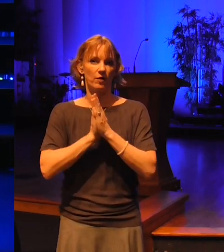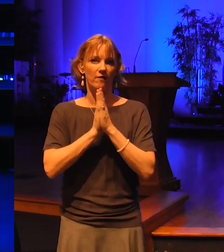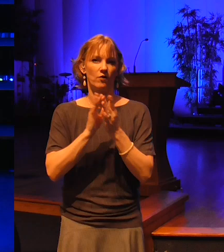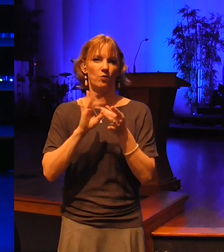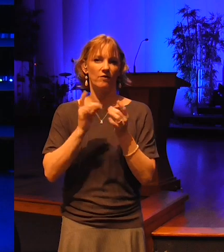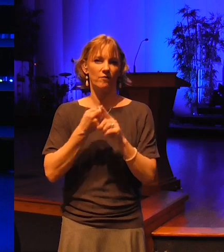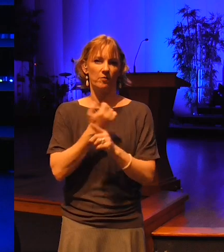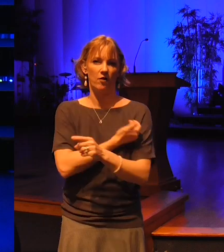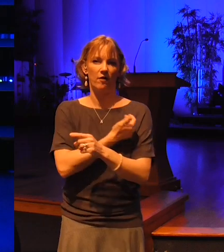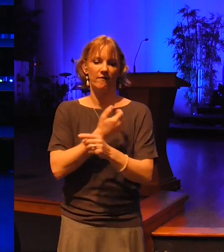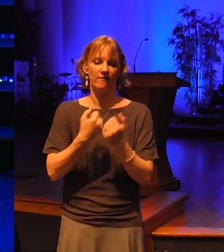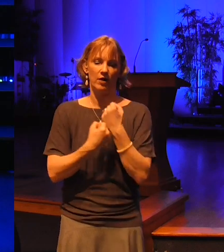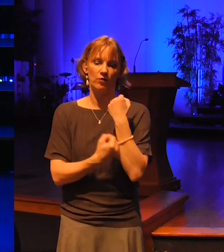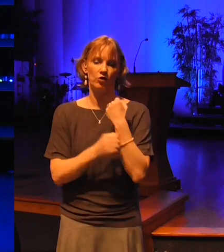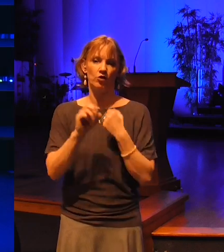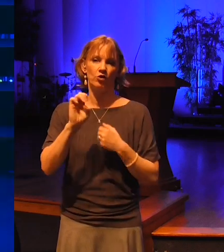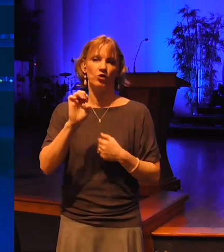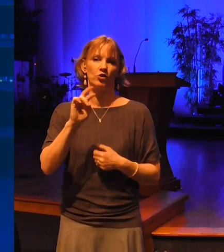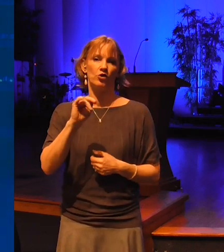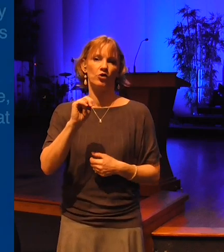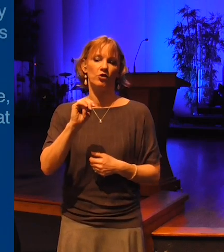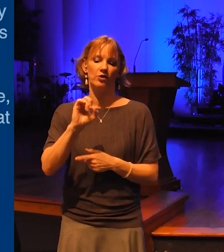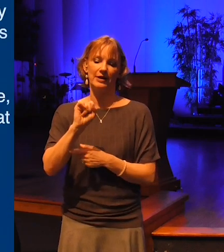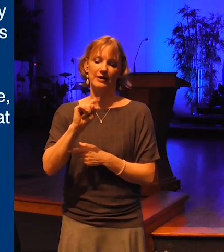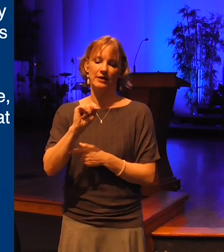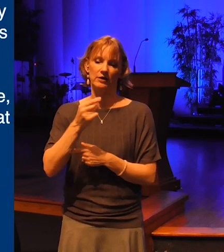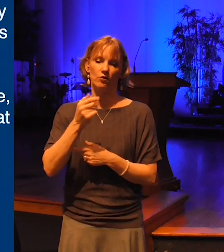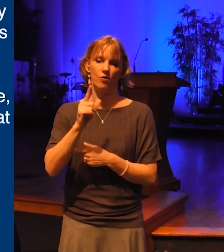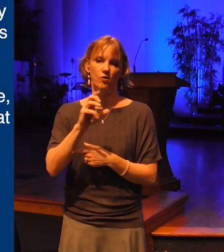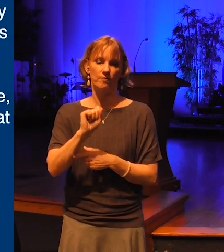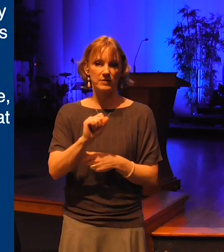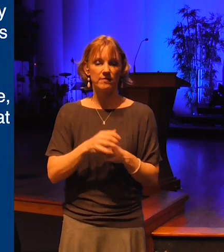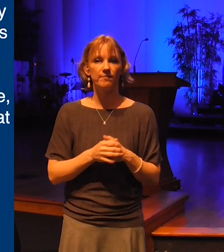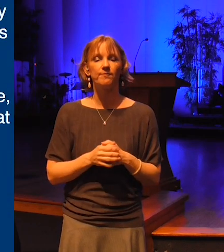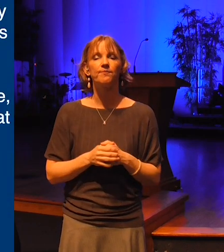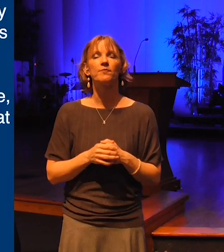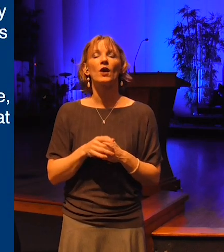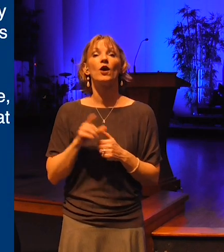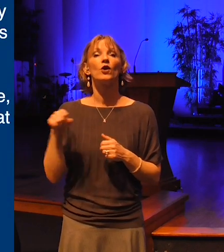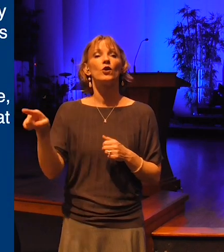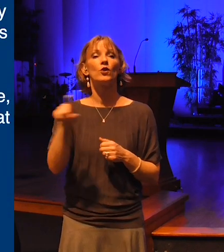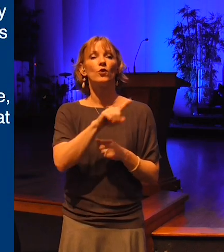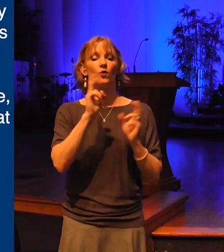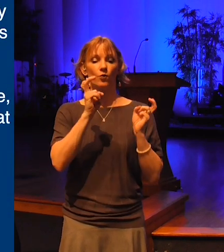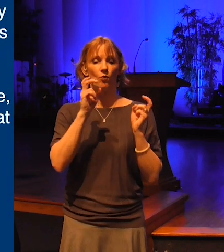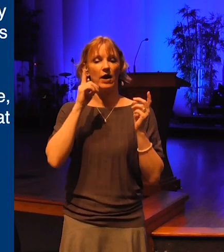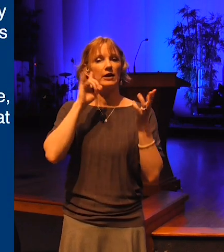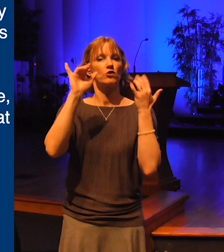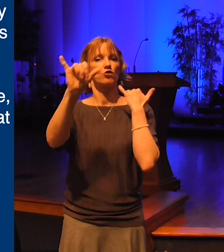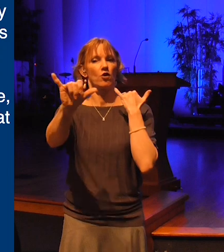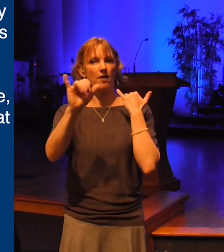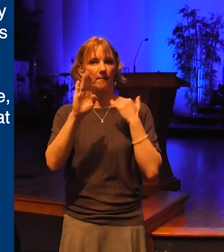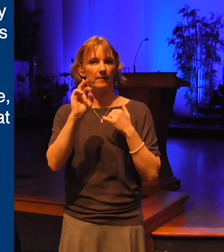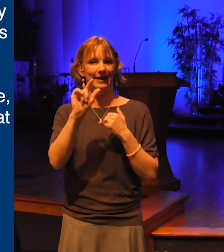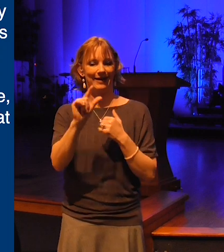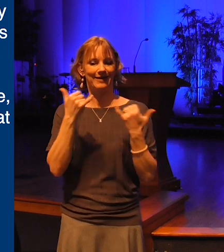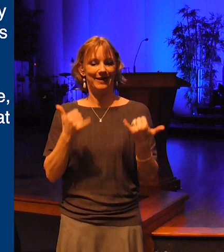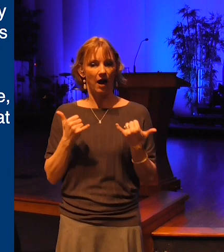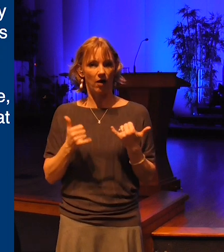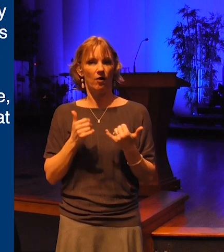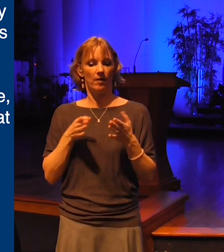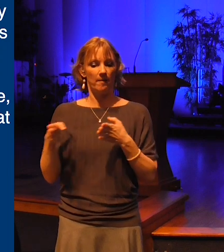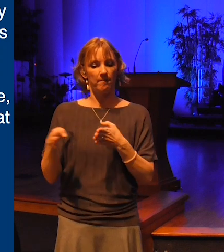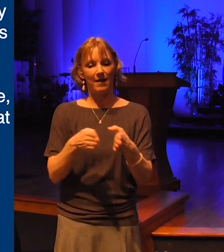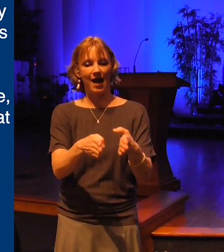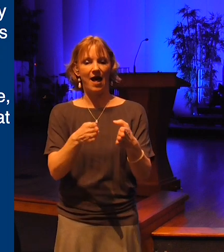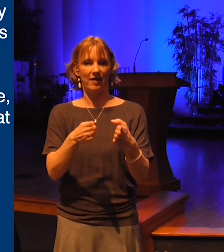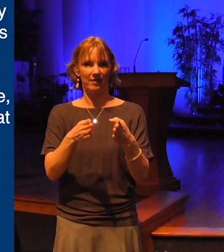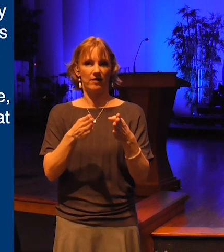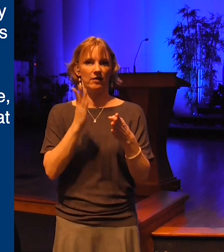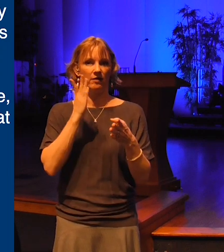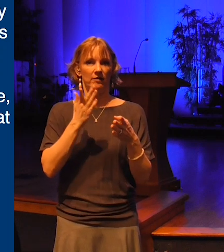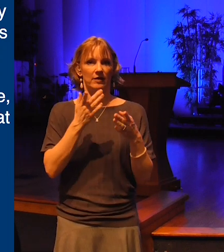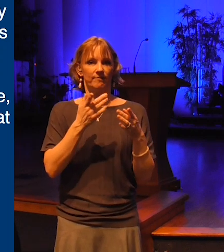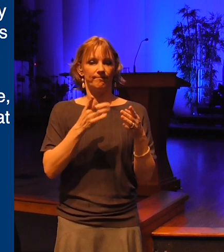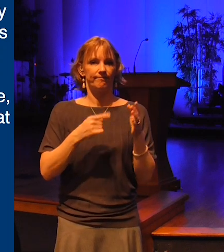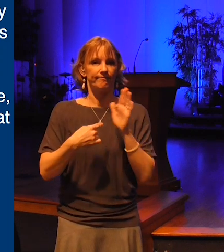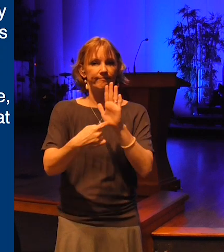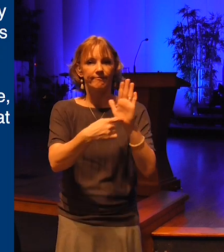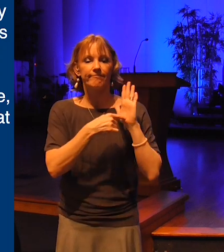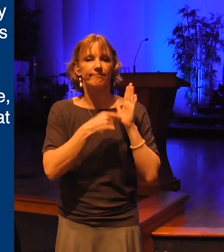Holmes you are an eternal being now on the pathway of endless unfoldment never less but always more